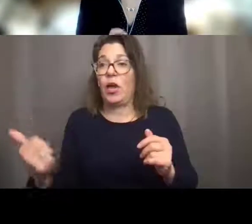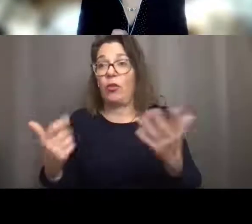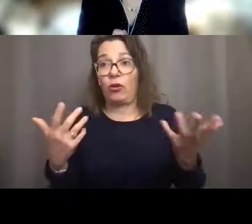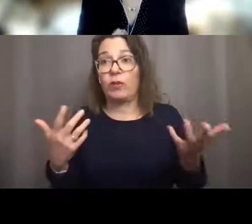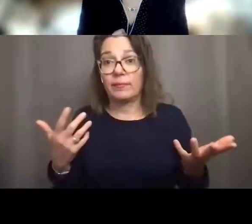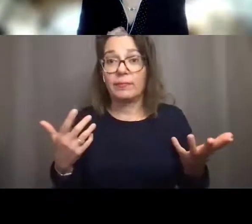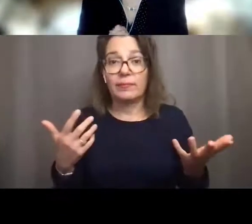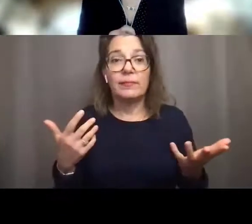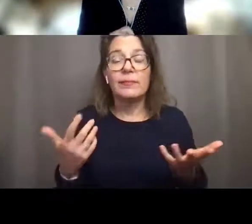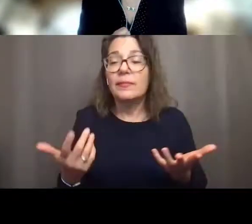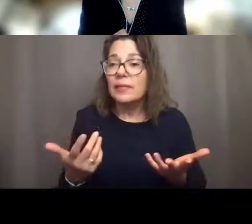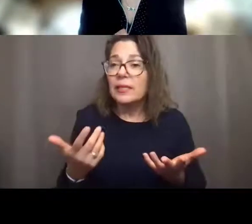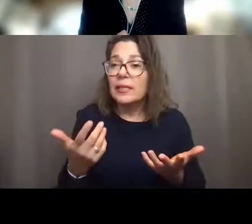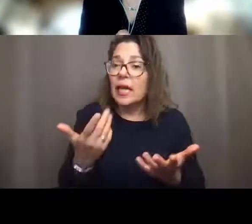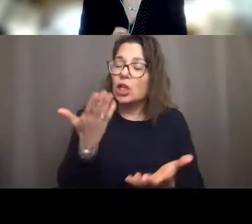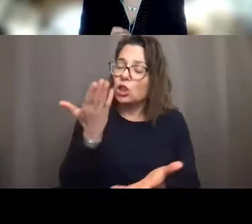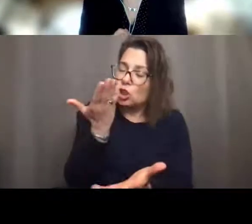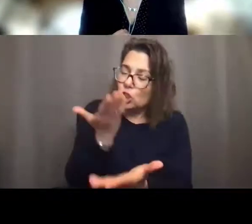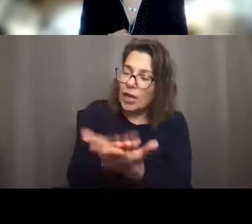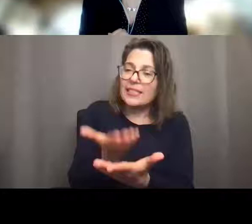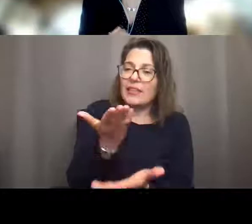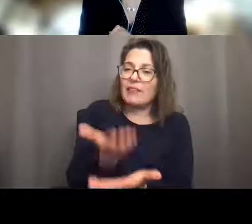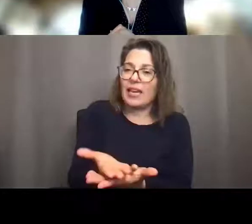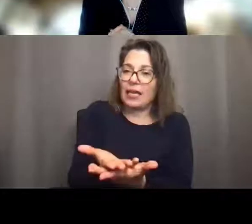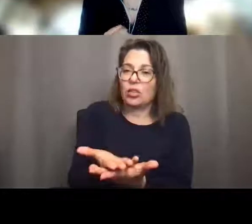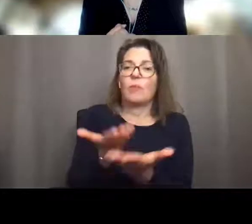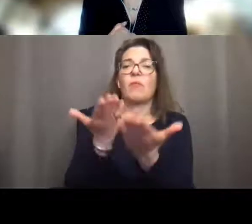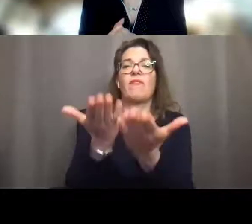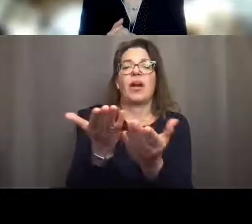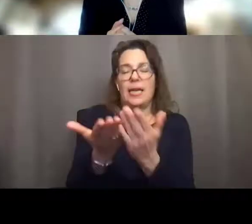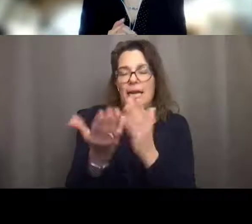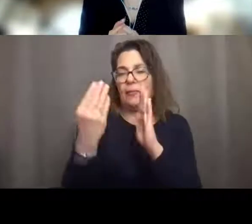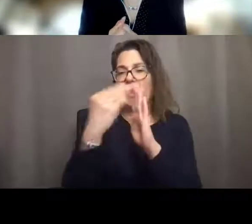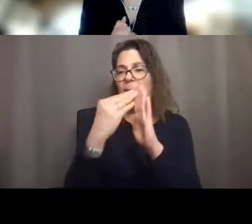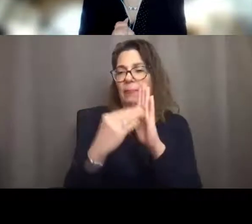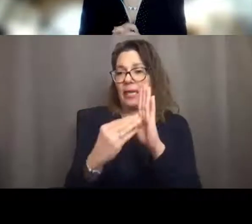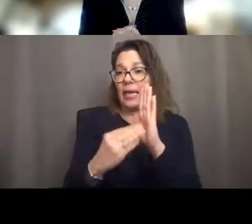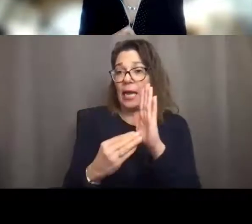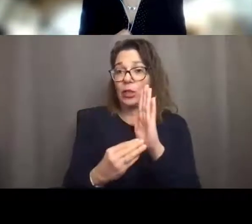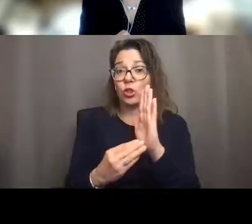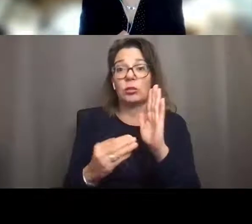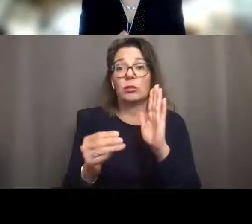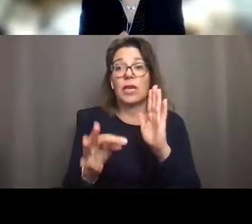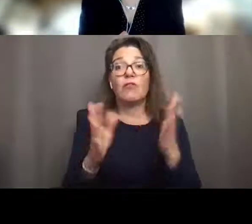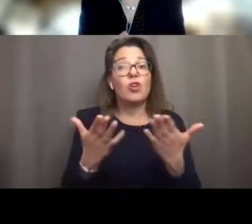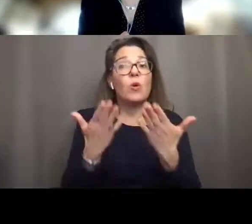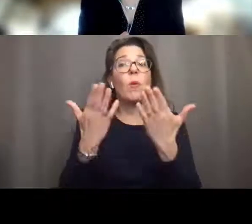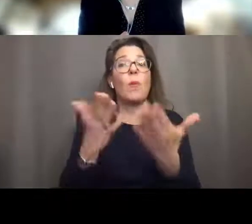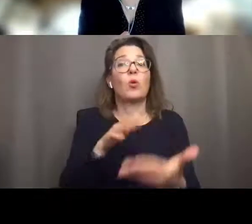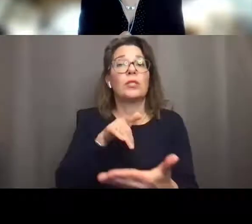So then the justification should be provided in the application if you're proposing to study one sex.